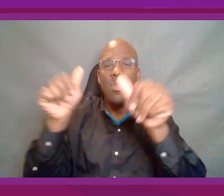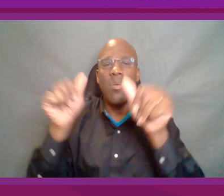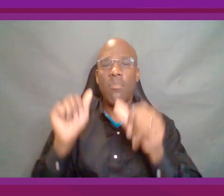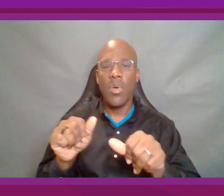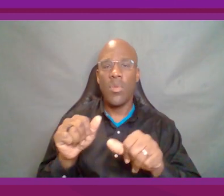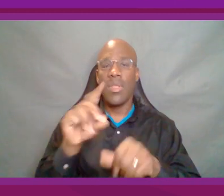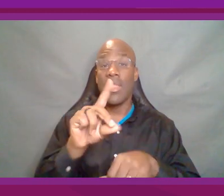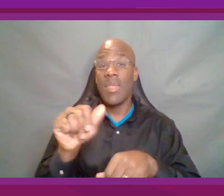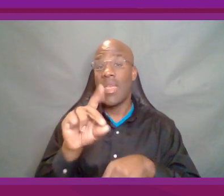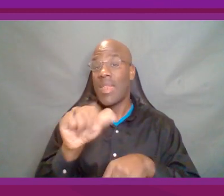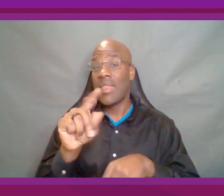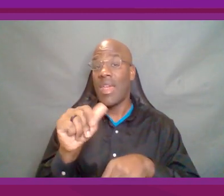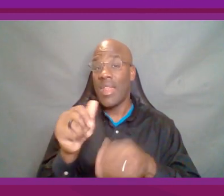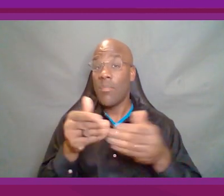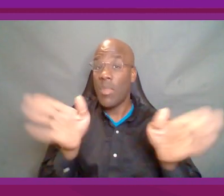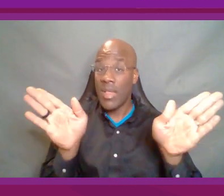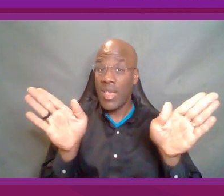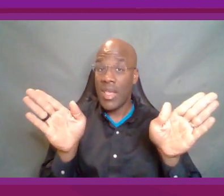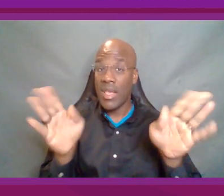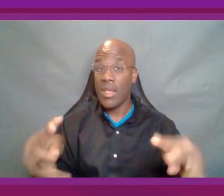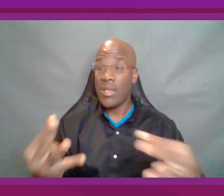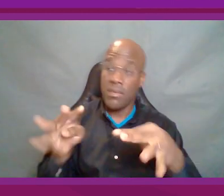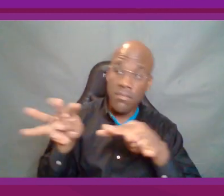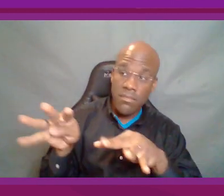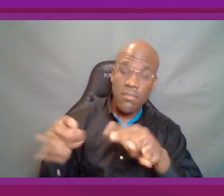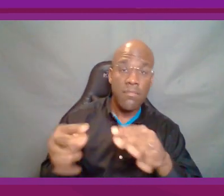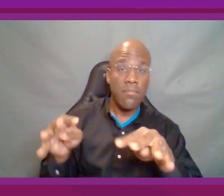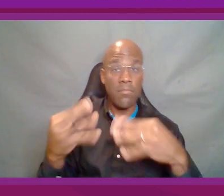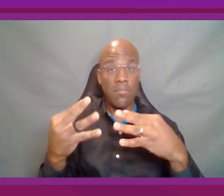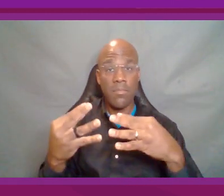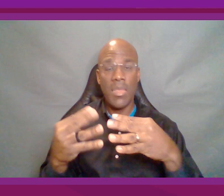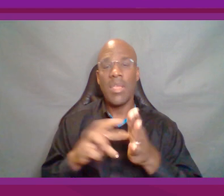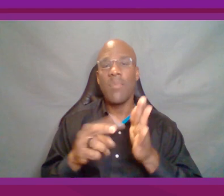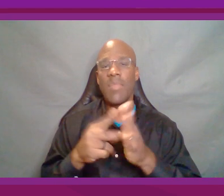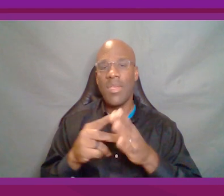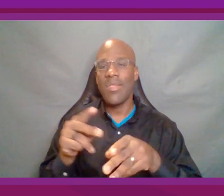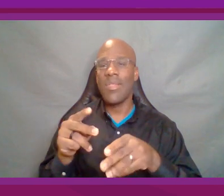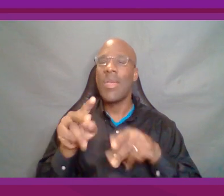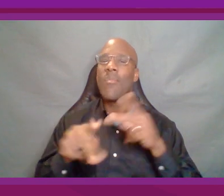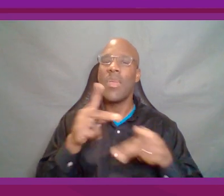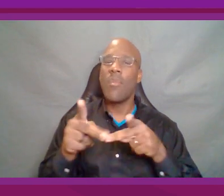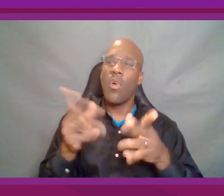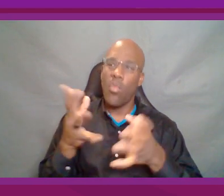self-accountability that means you're gonna always strive for continued improvement and try to do better,